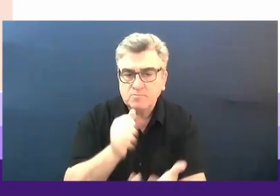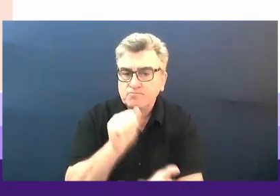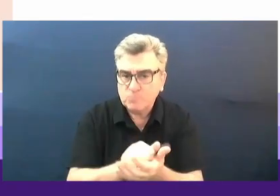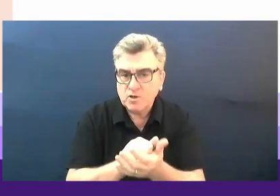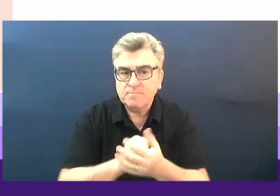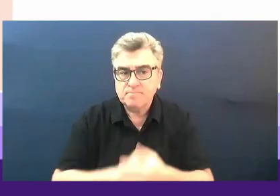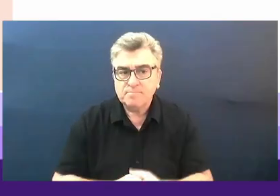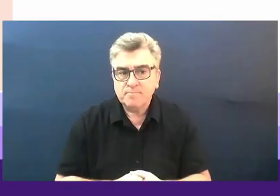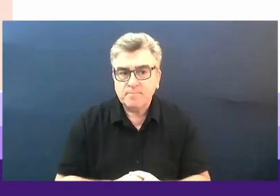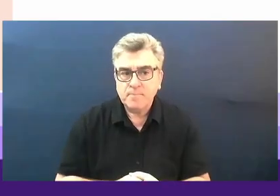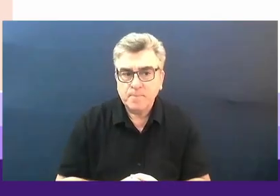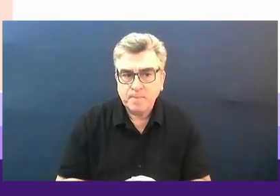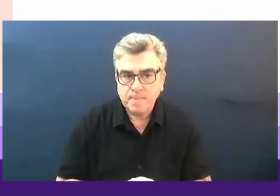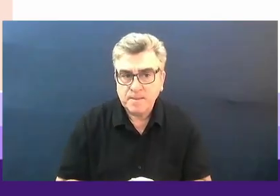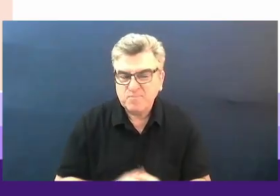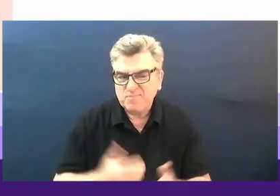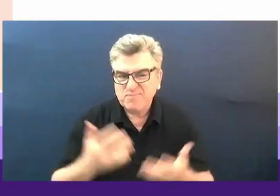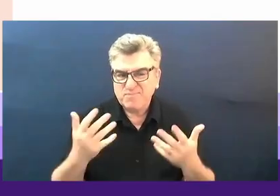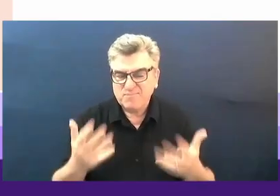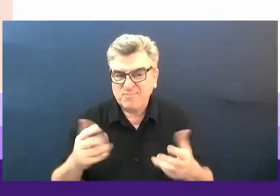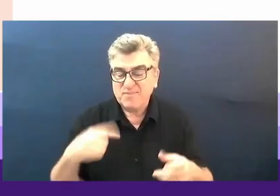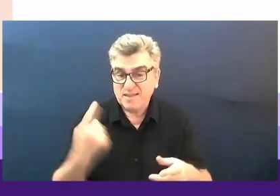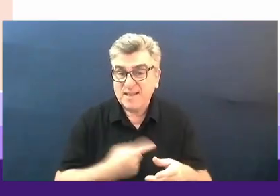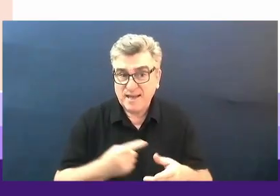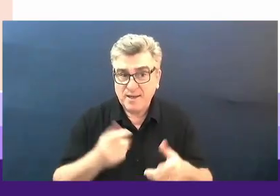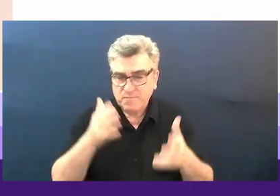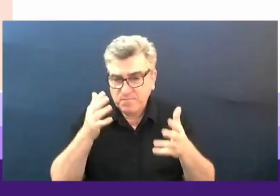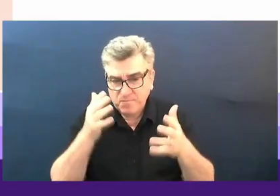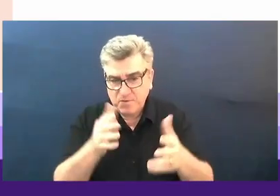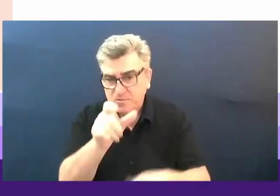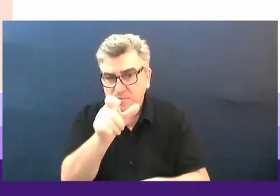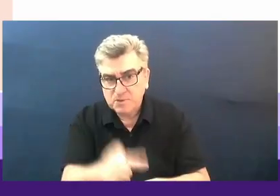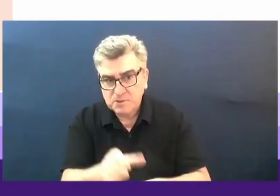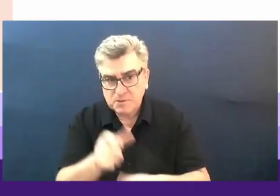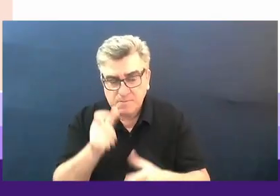person-cantered approach needs a whole of system approach, not just at the clinician level,